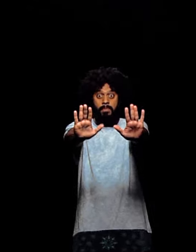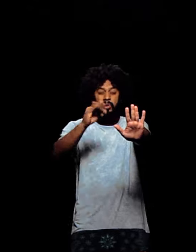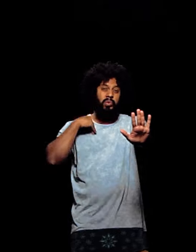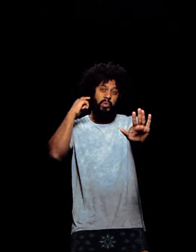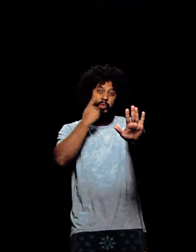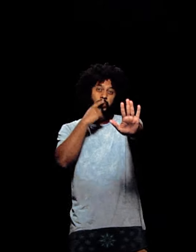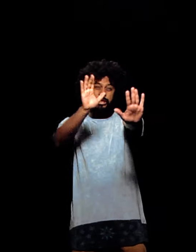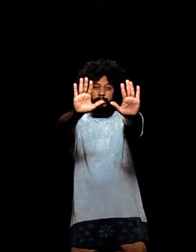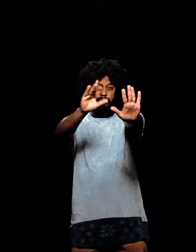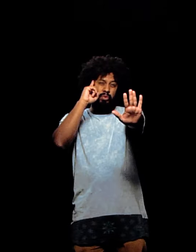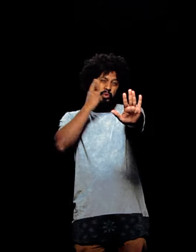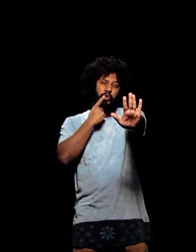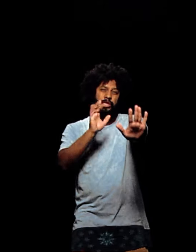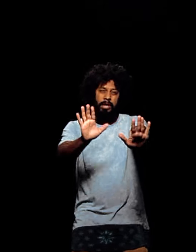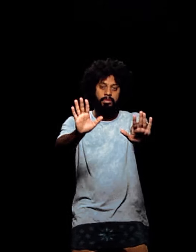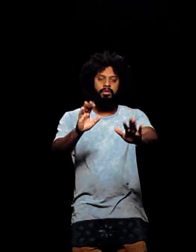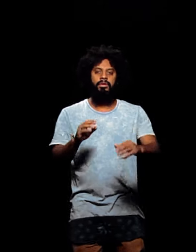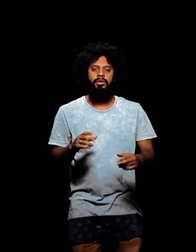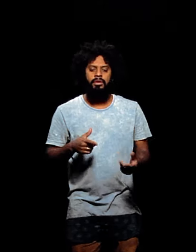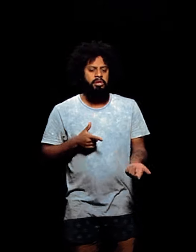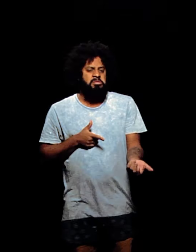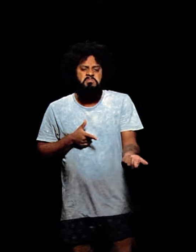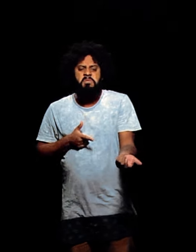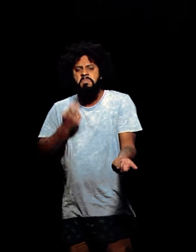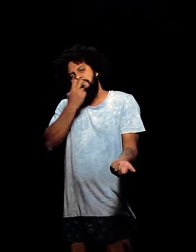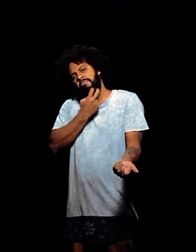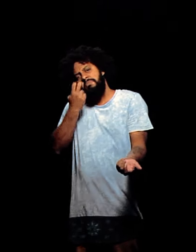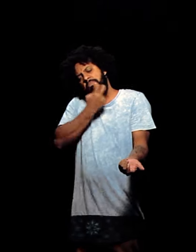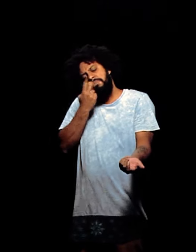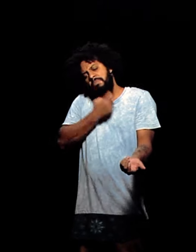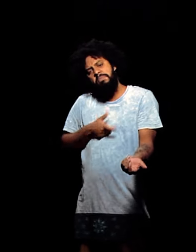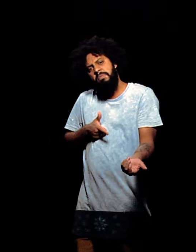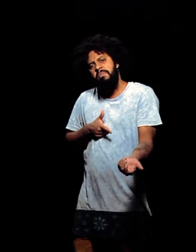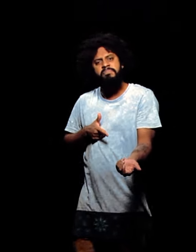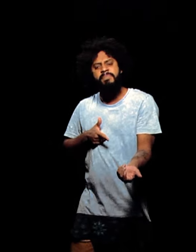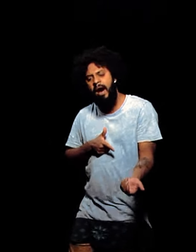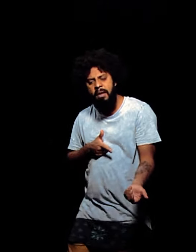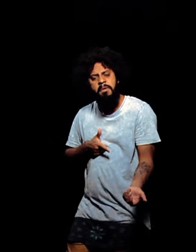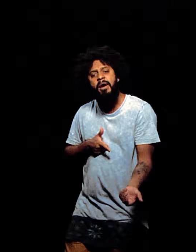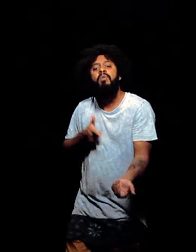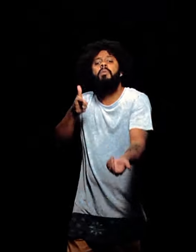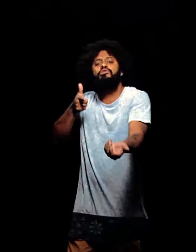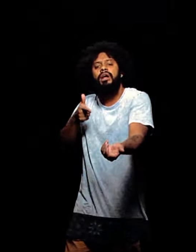And it was no use warning them that I am deaf. They kept saying “hands on your head!”